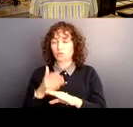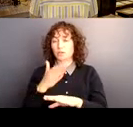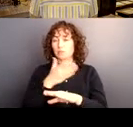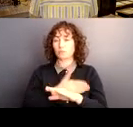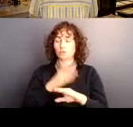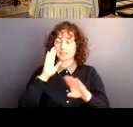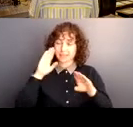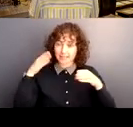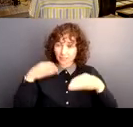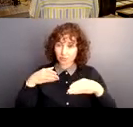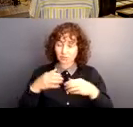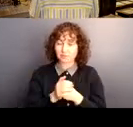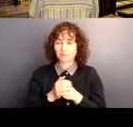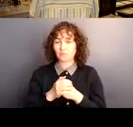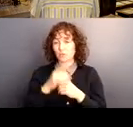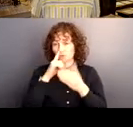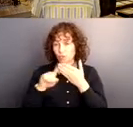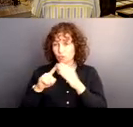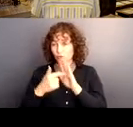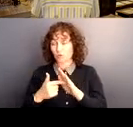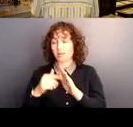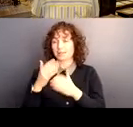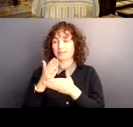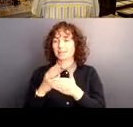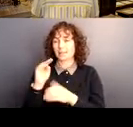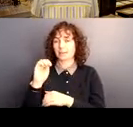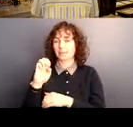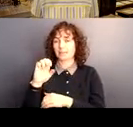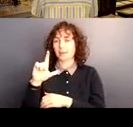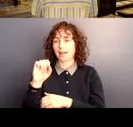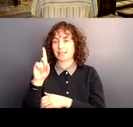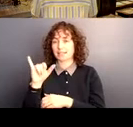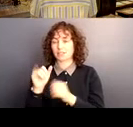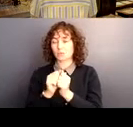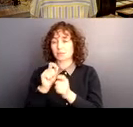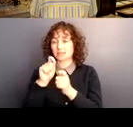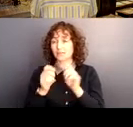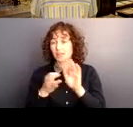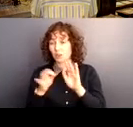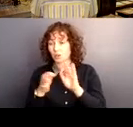Research reveals that melodies with certain lyrics are effective for learning relating verbal information.